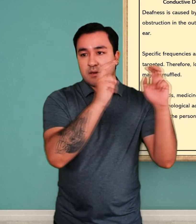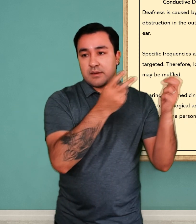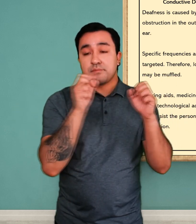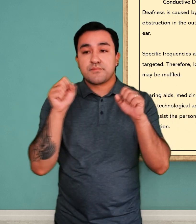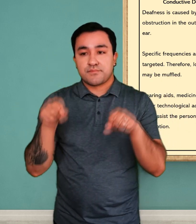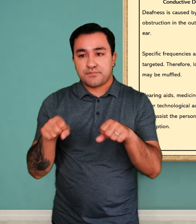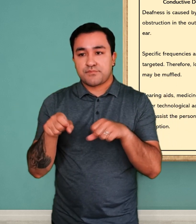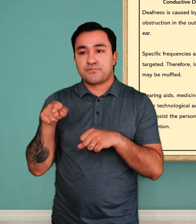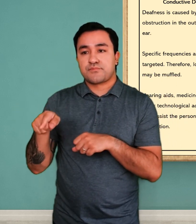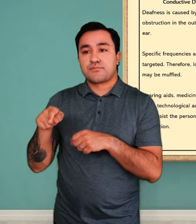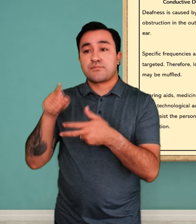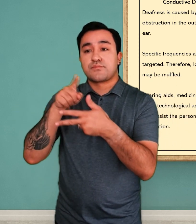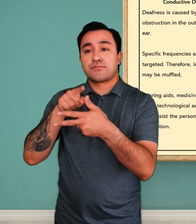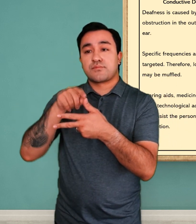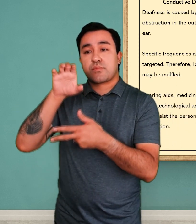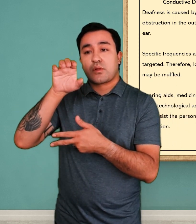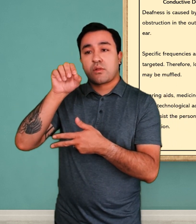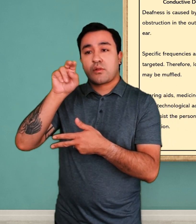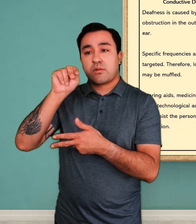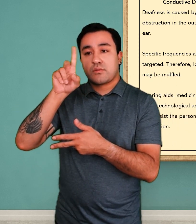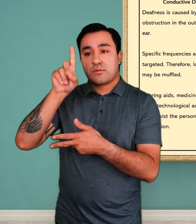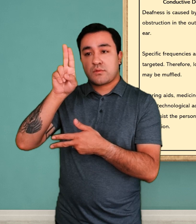conductive deafness, sensorineural deafness, and mixed deafness.